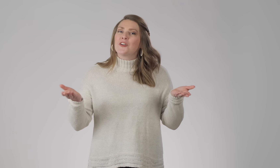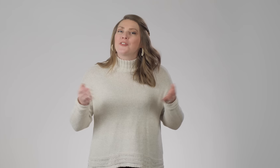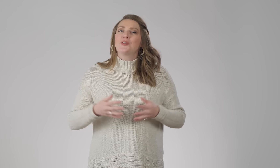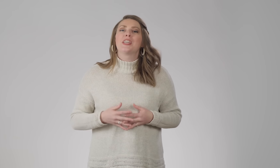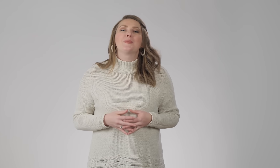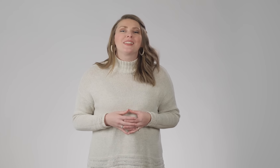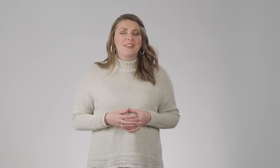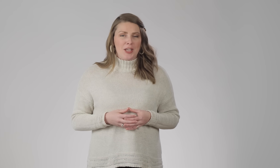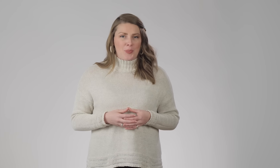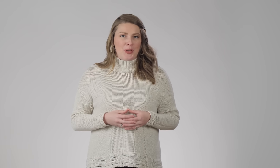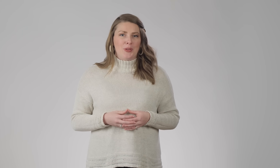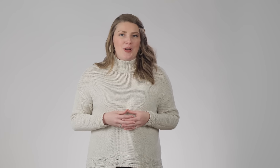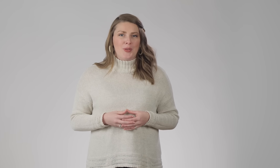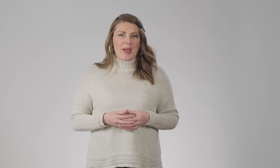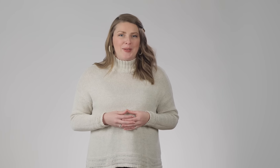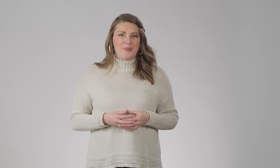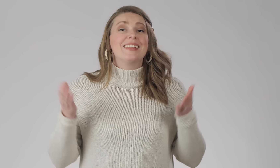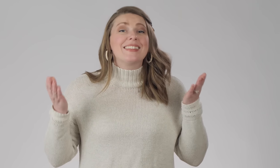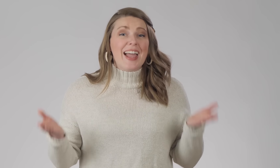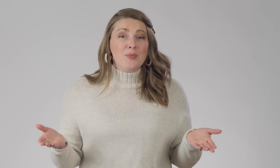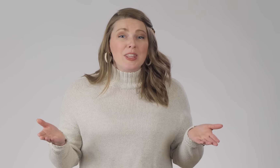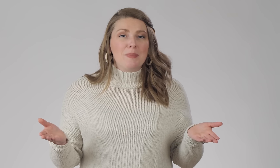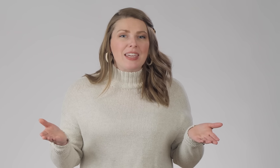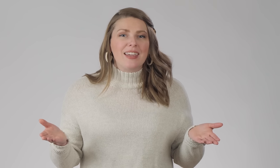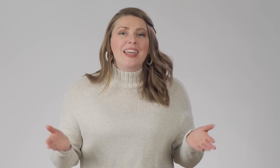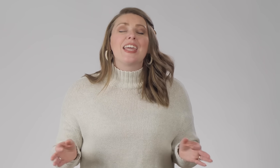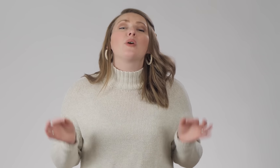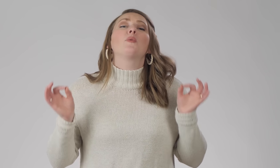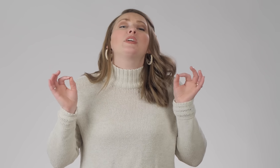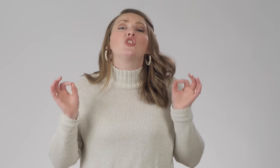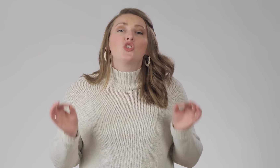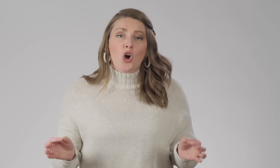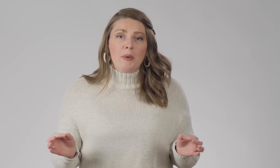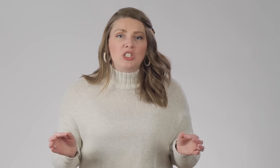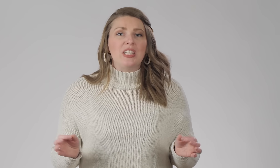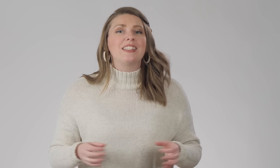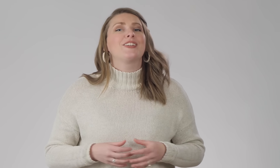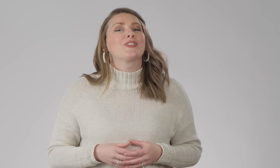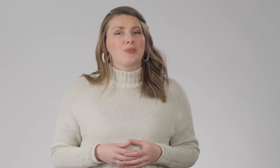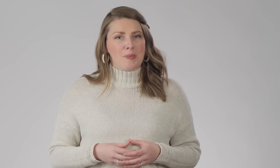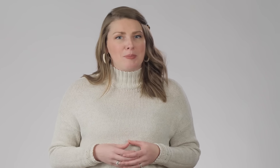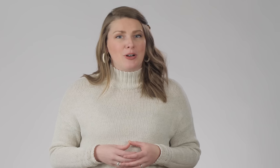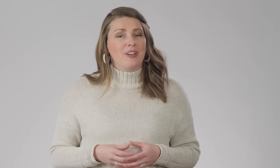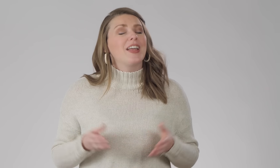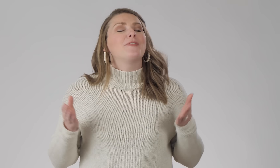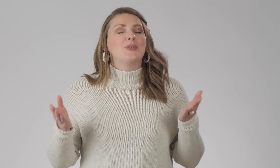a few tips to help you along the way. Sign with me, it will be so much easier to remember if you